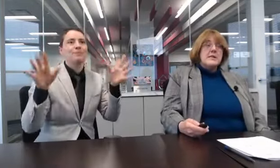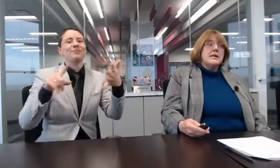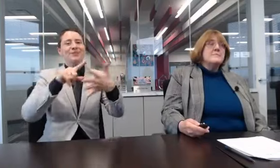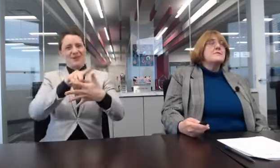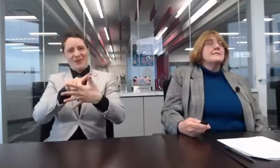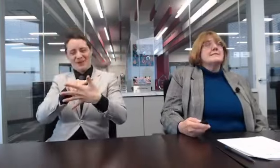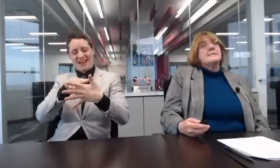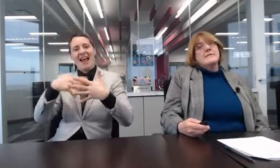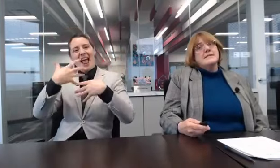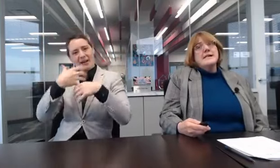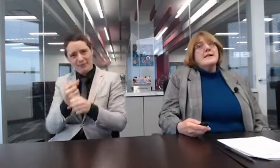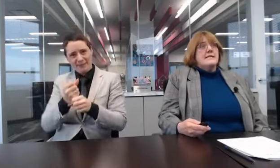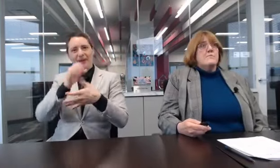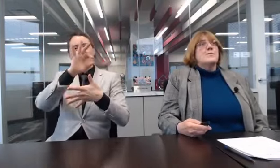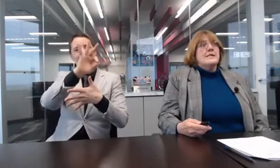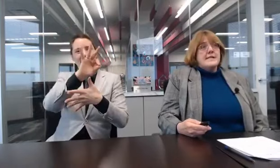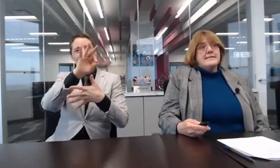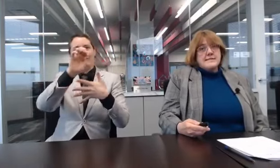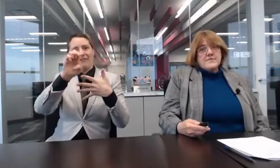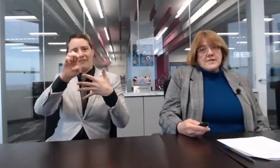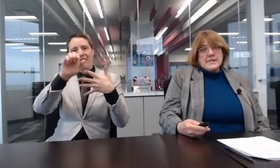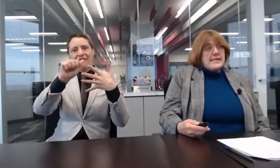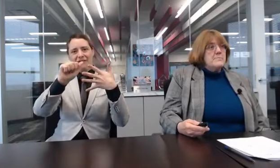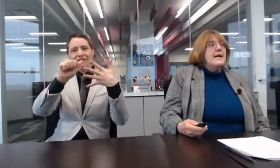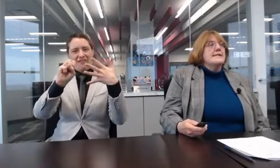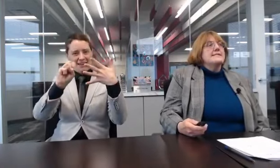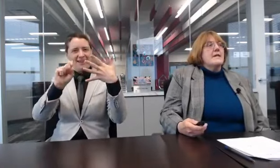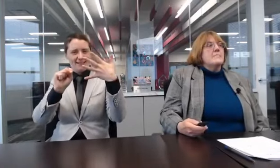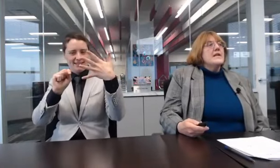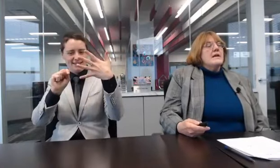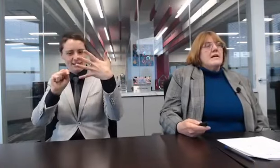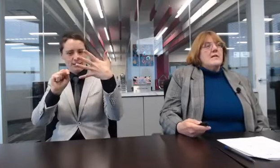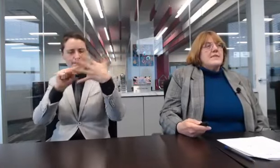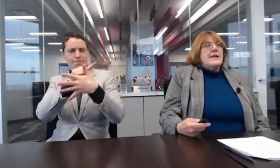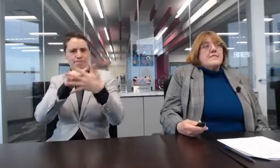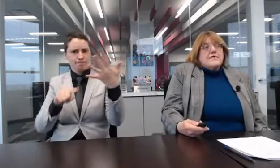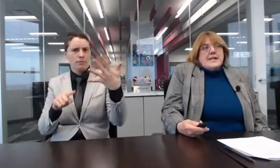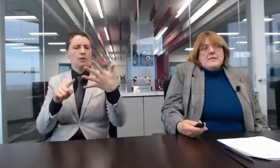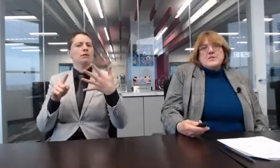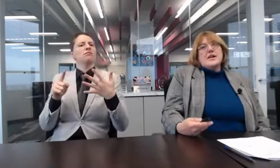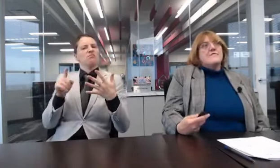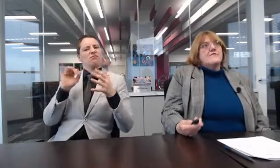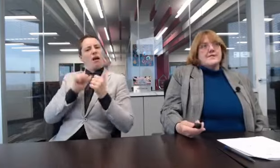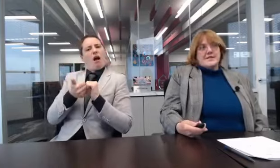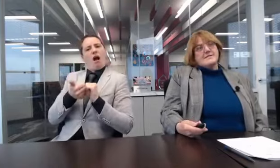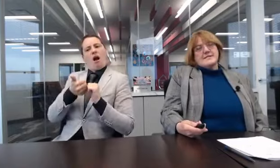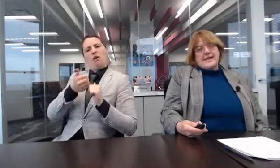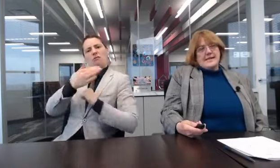or is it something that really significantly impacts them. The effort, how much effort does it take